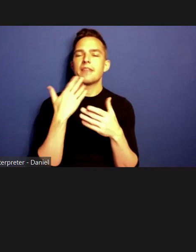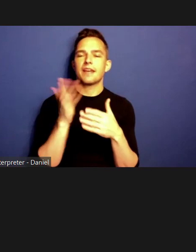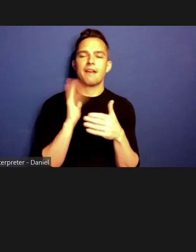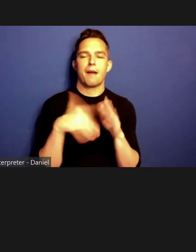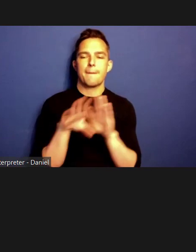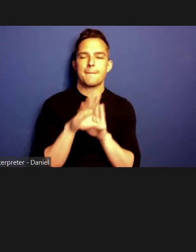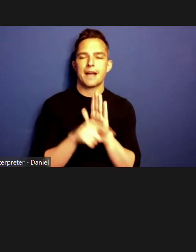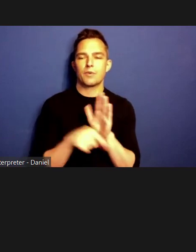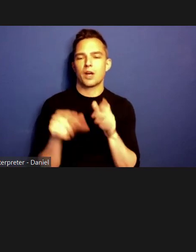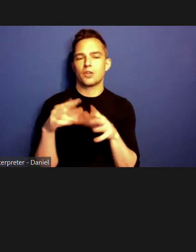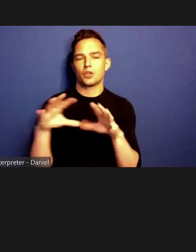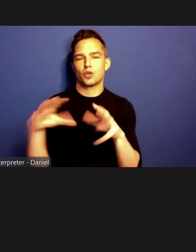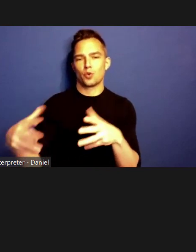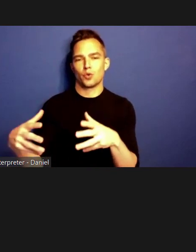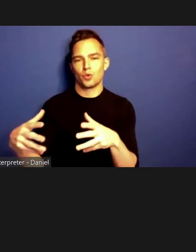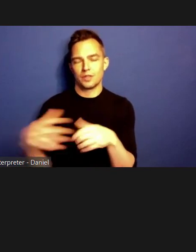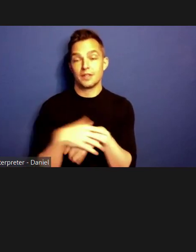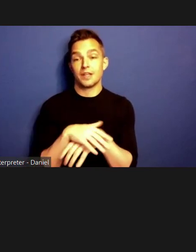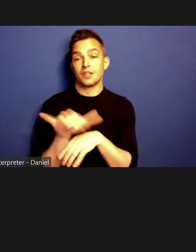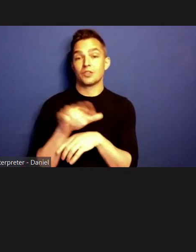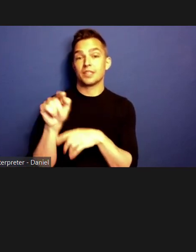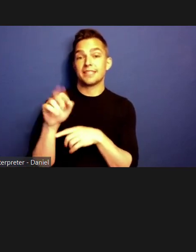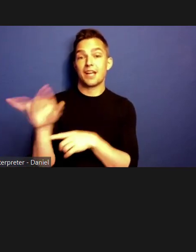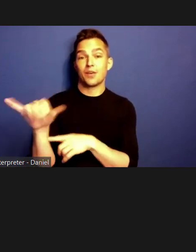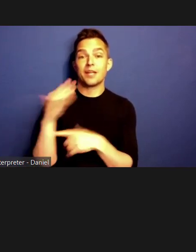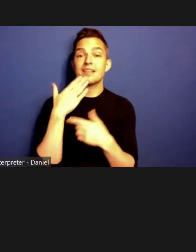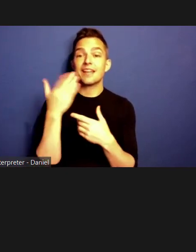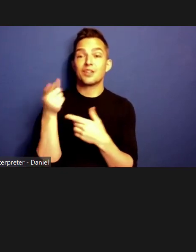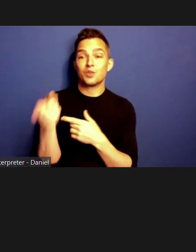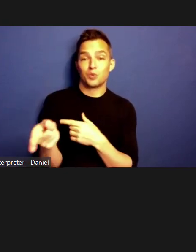Terry, thank you for your help with today's webinar.